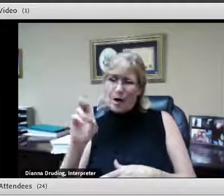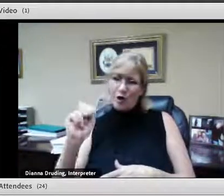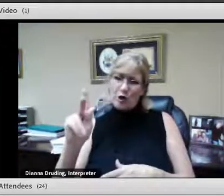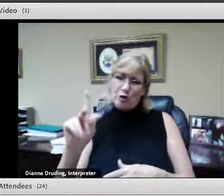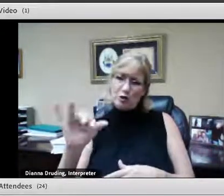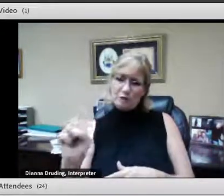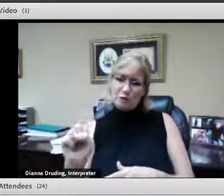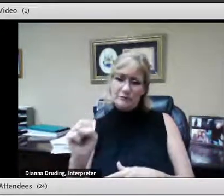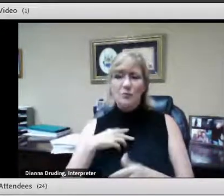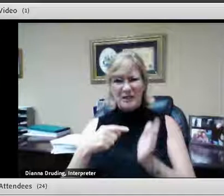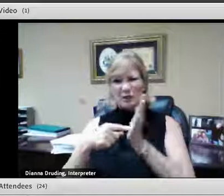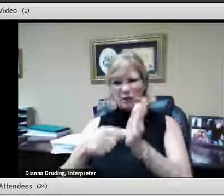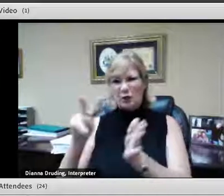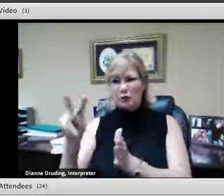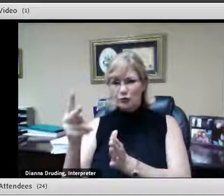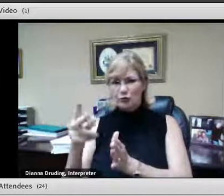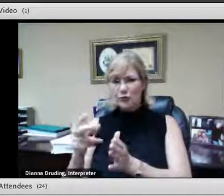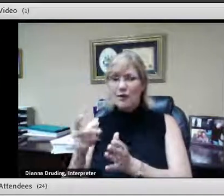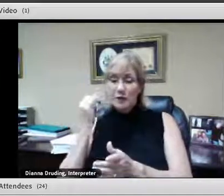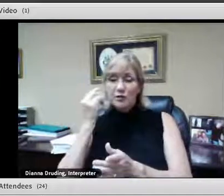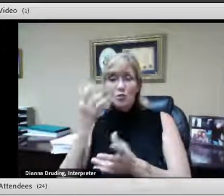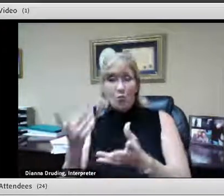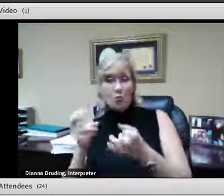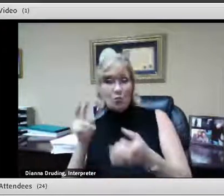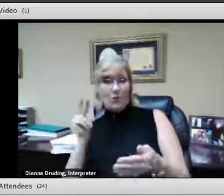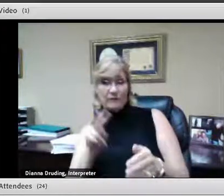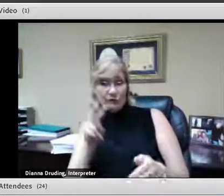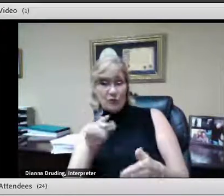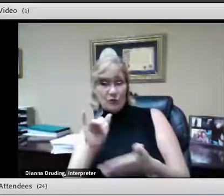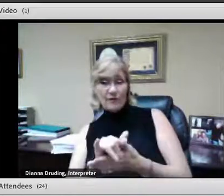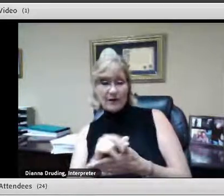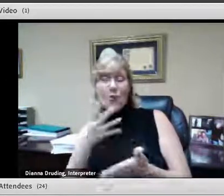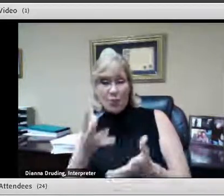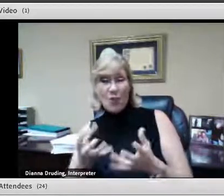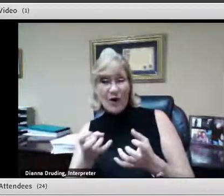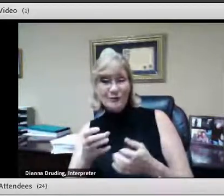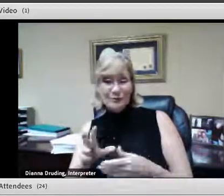Ryan: Yeah, this is something you want to go back and check out. Don't check it out now. We're still talking. Hilary: Yeah. Stay here.